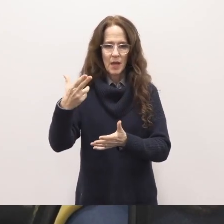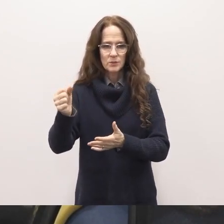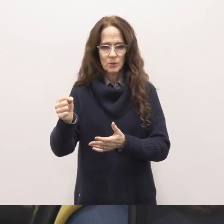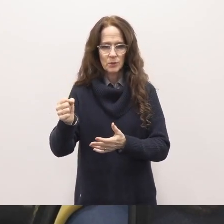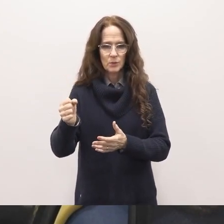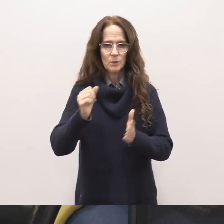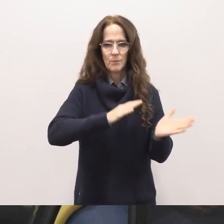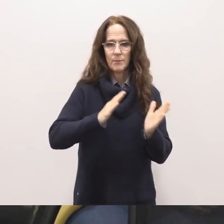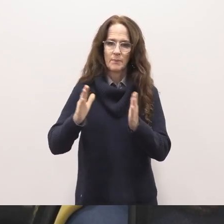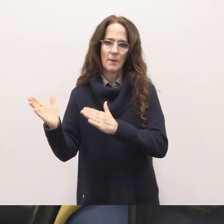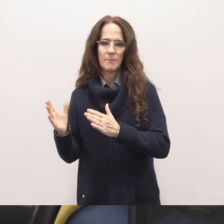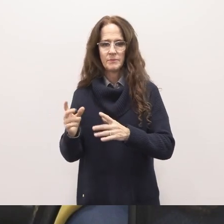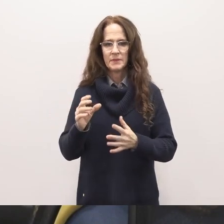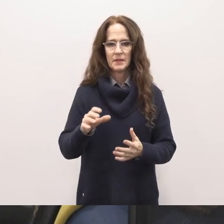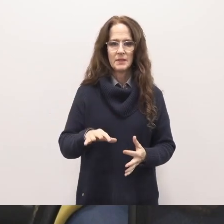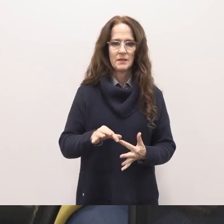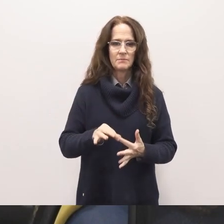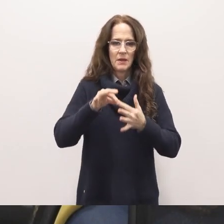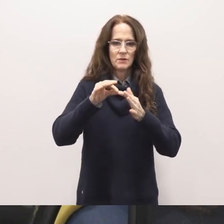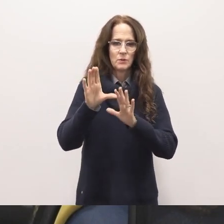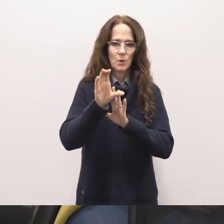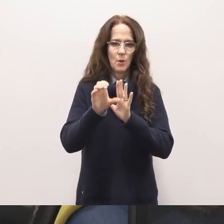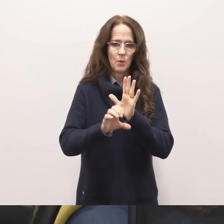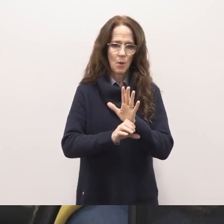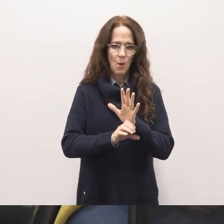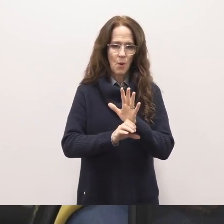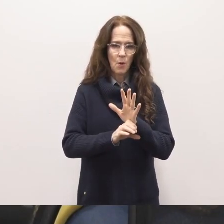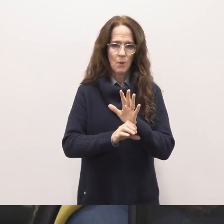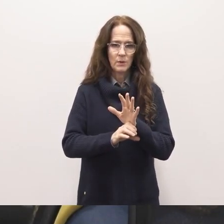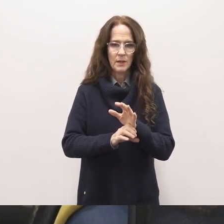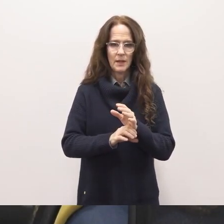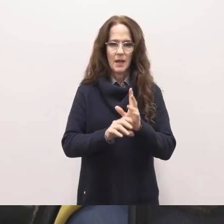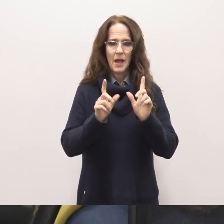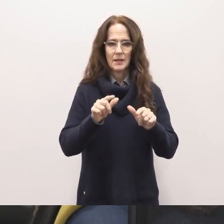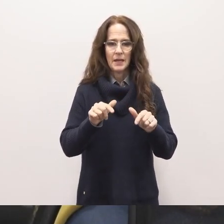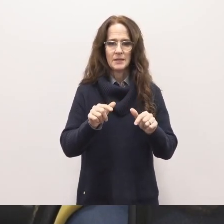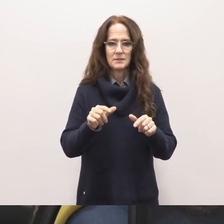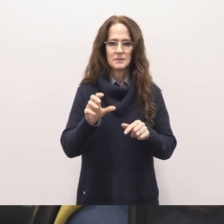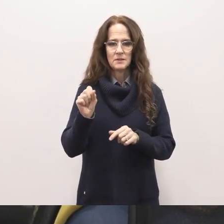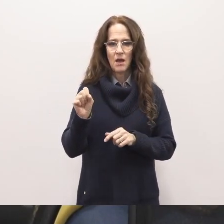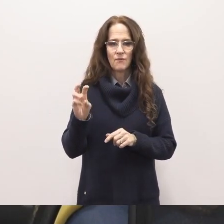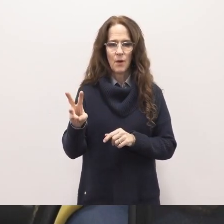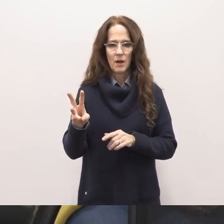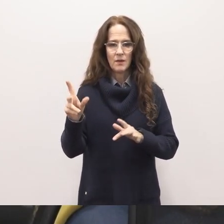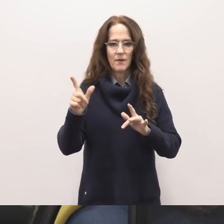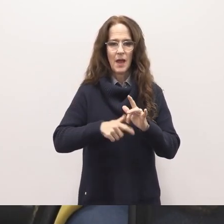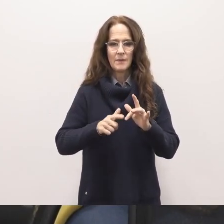there's special code they have to mark in the attendance software if a student is absent the whole day.